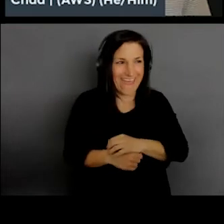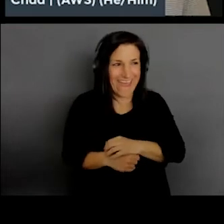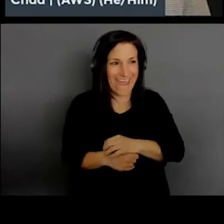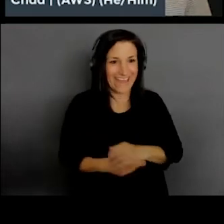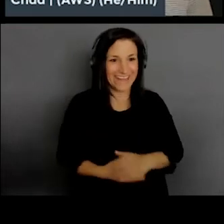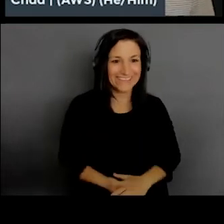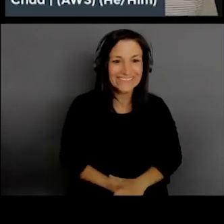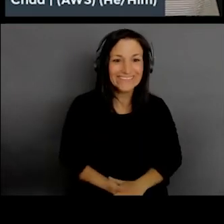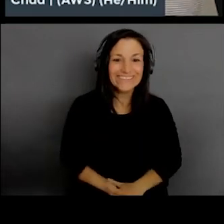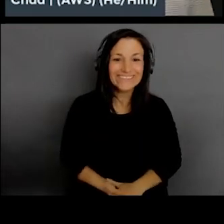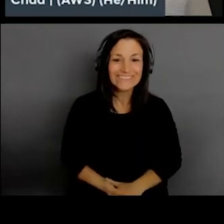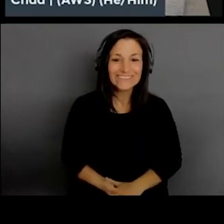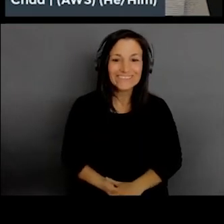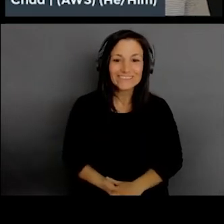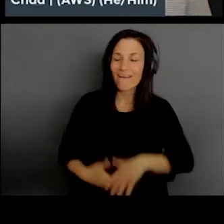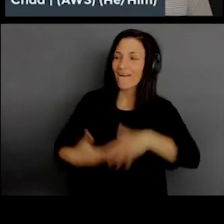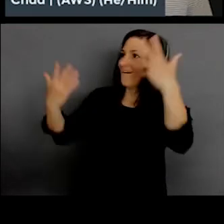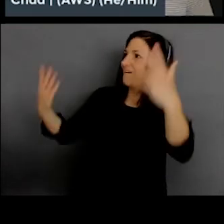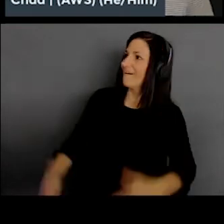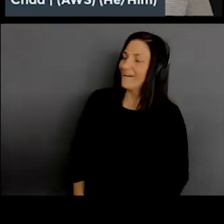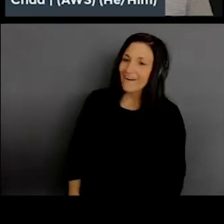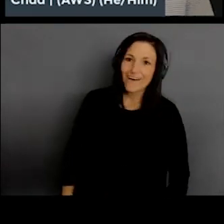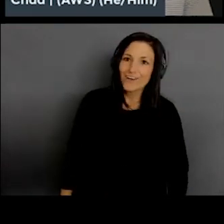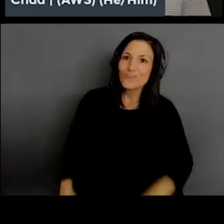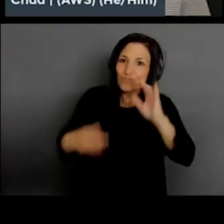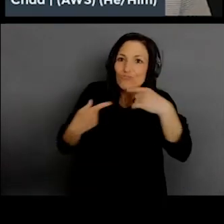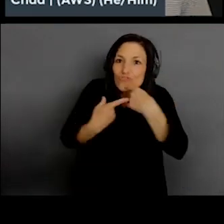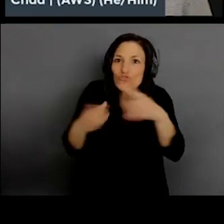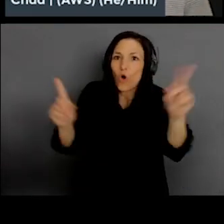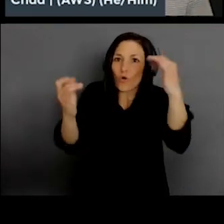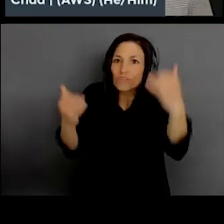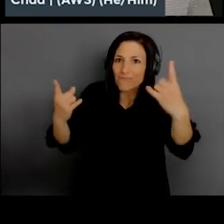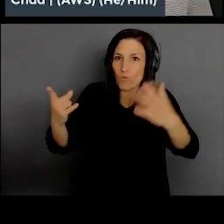Man you just gave my whole world my sign in information. I'm so sorry, Chad.